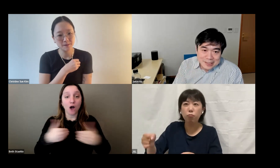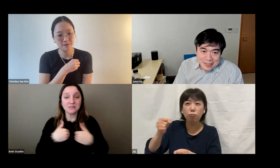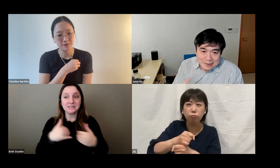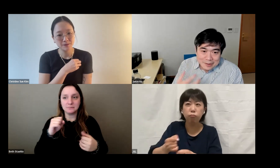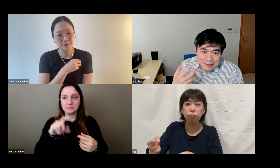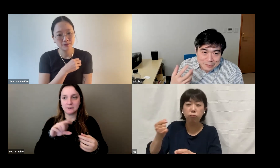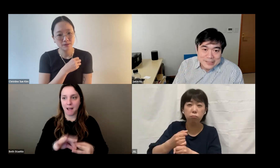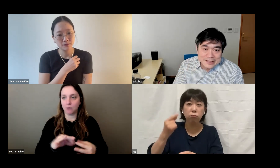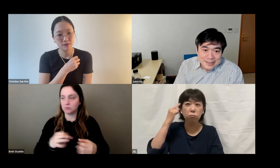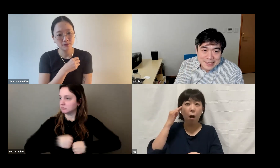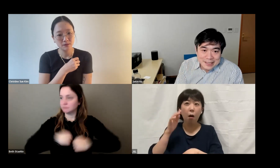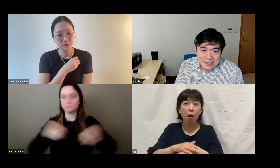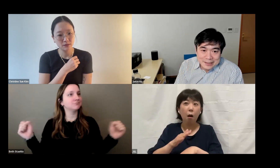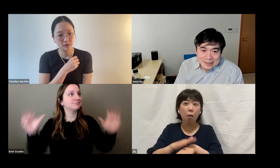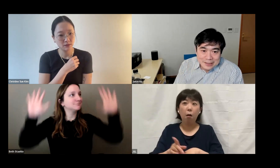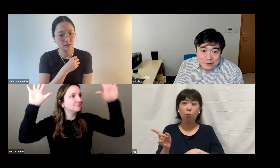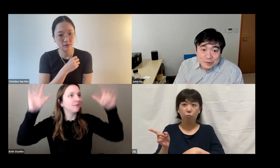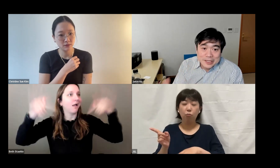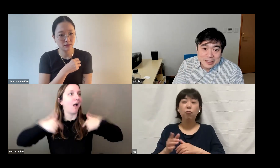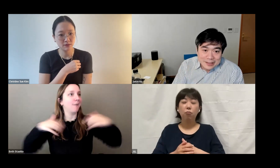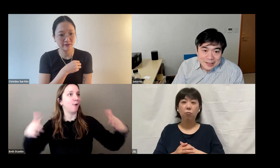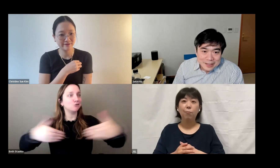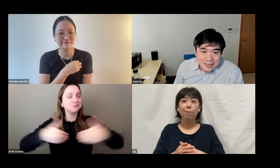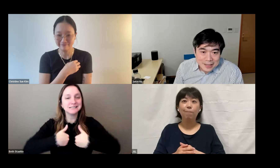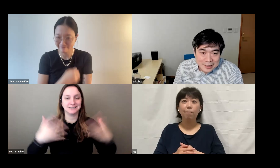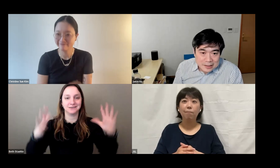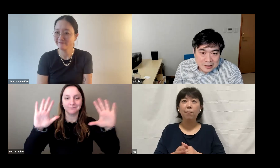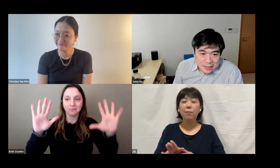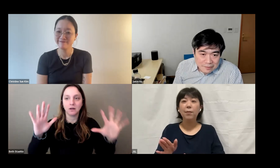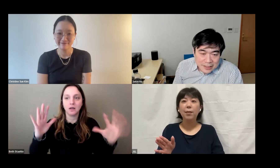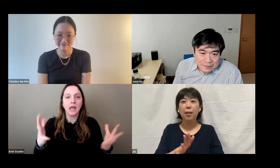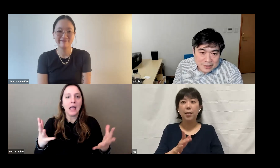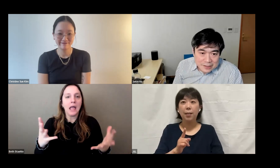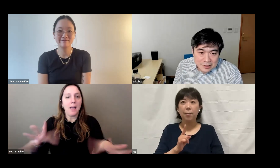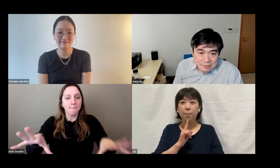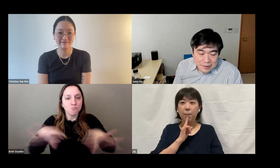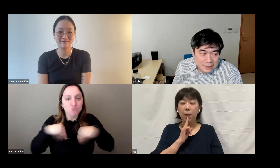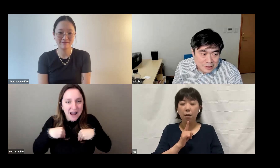and embracing that identity and creating self-advocacy of autism.